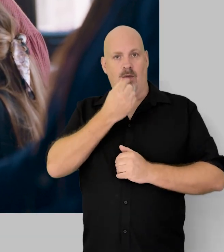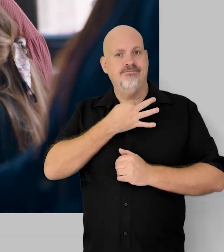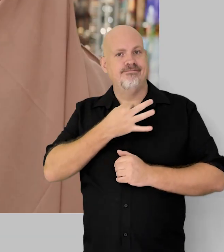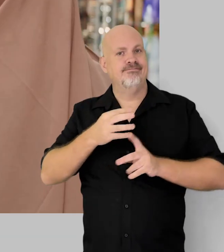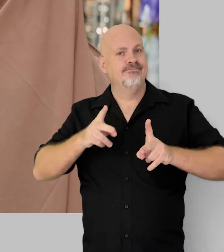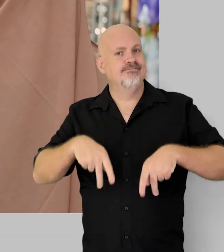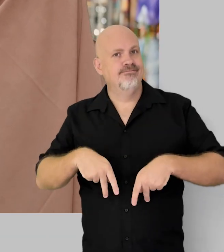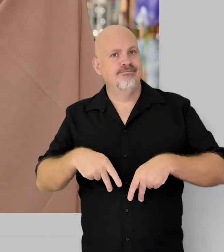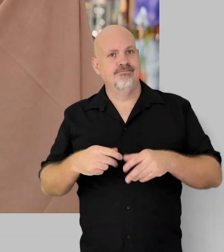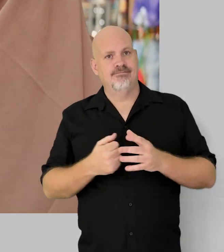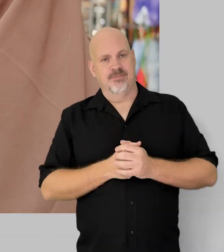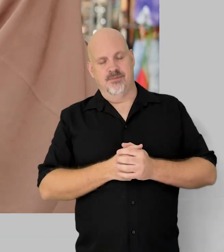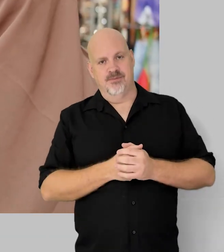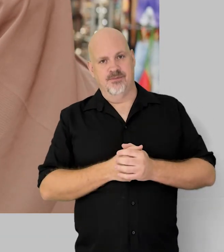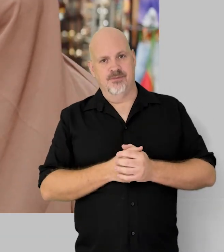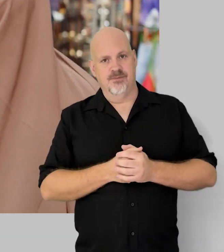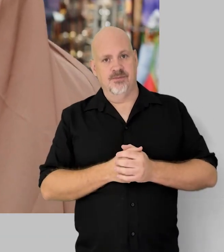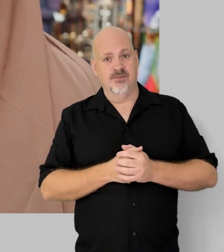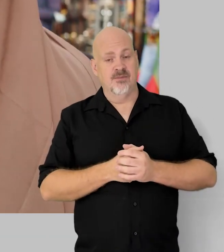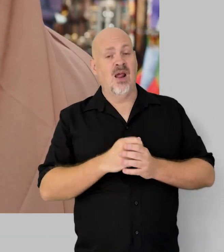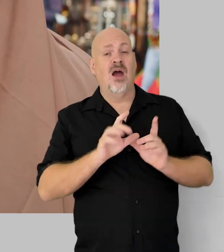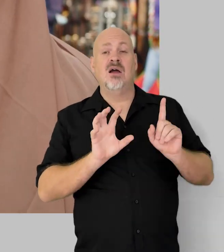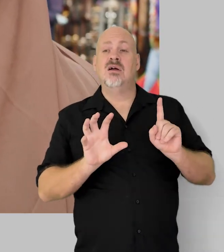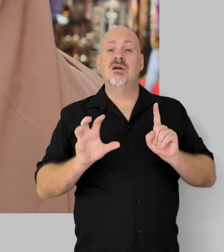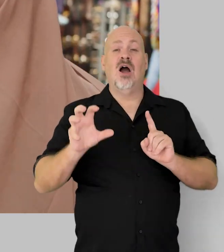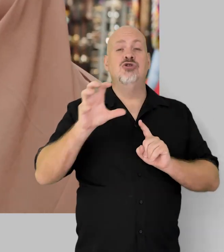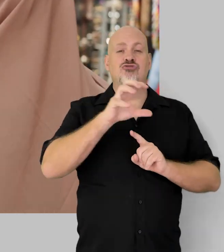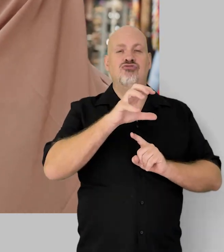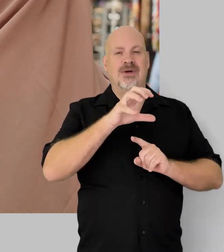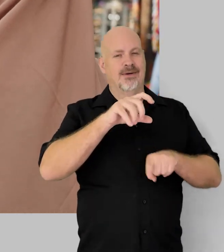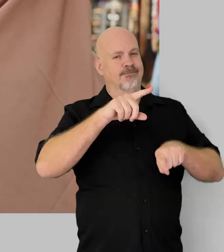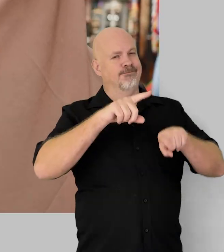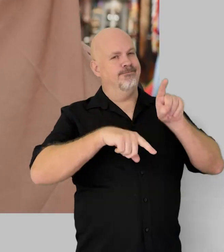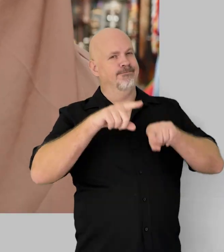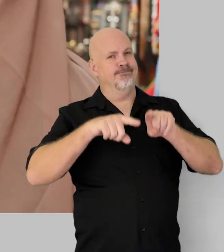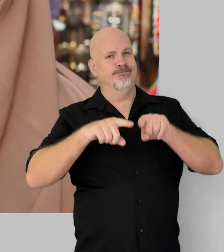that they are not the product of biology alone, but also social